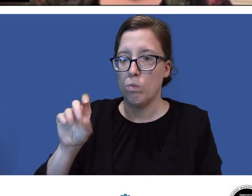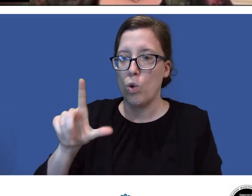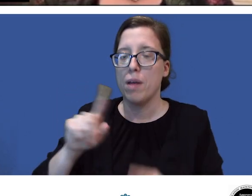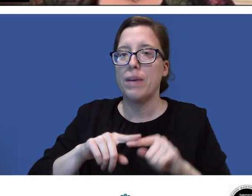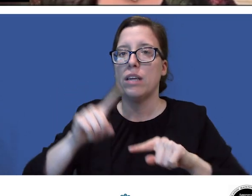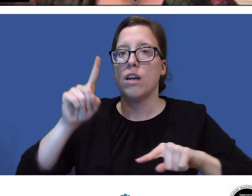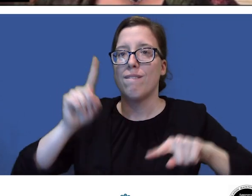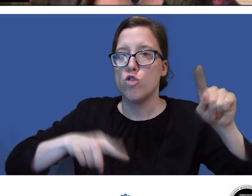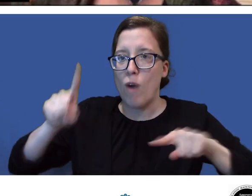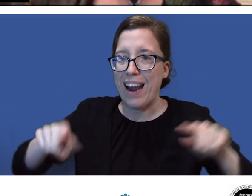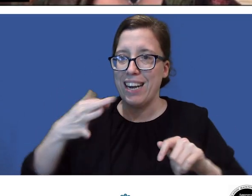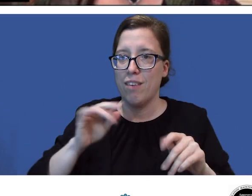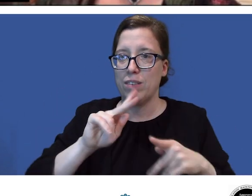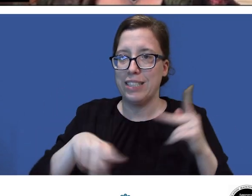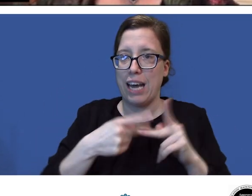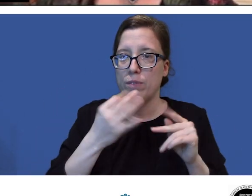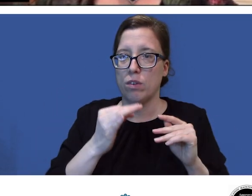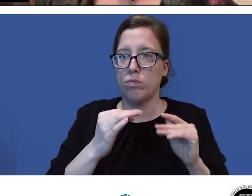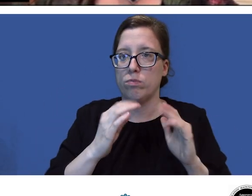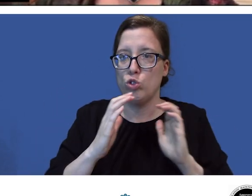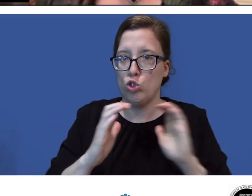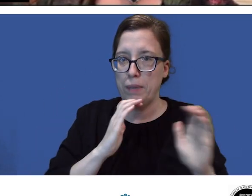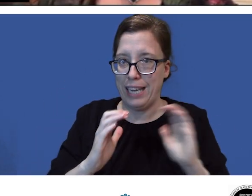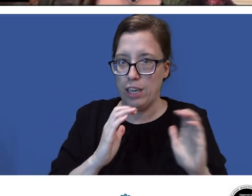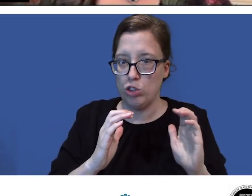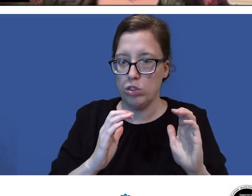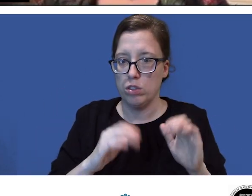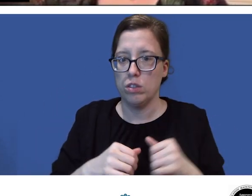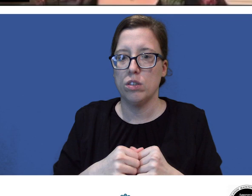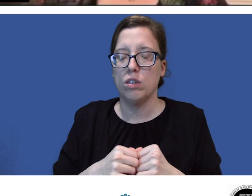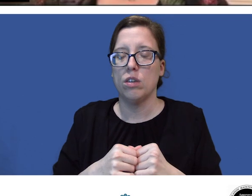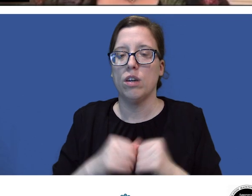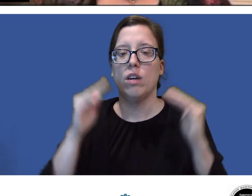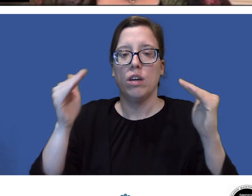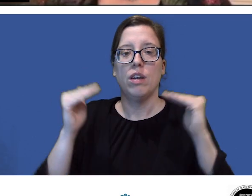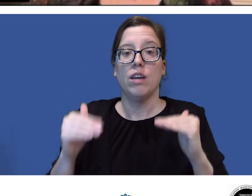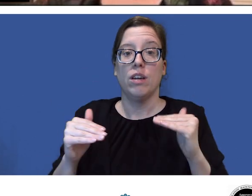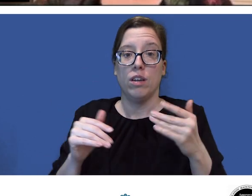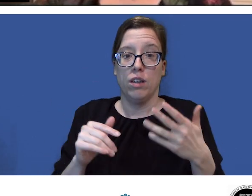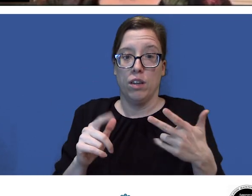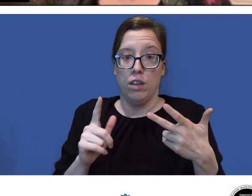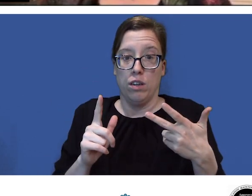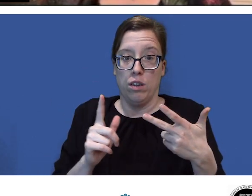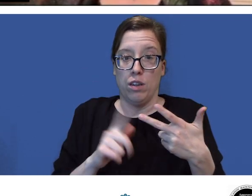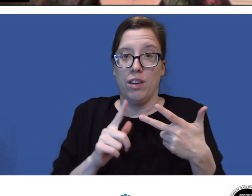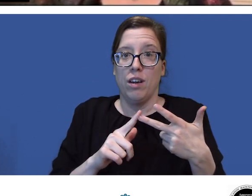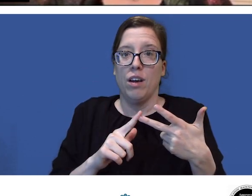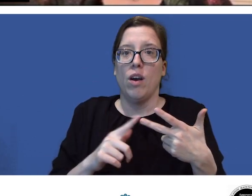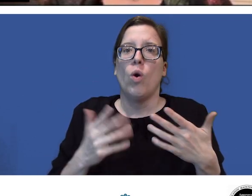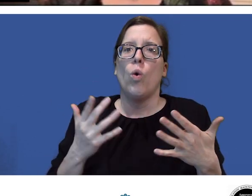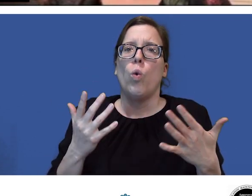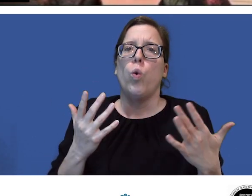use an eclectic approach to communication. Wait, please wait.